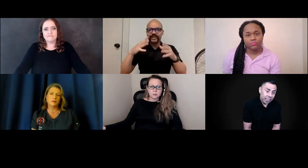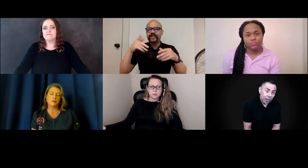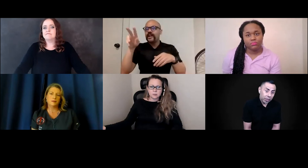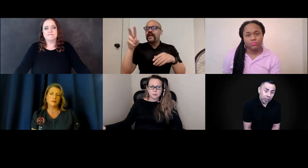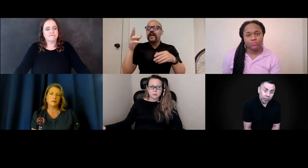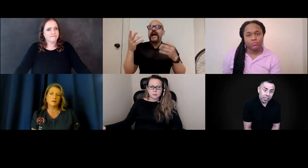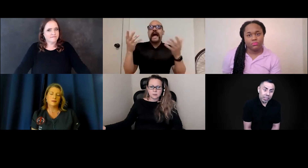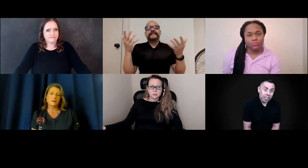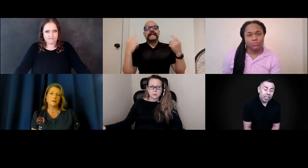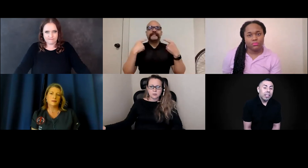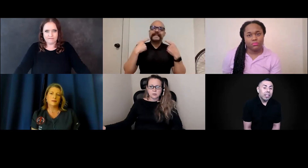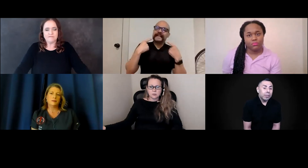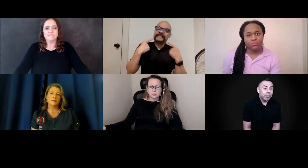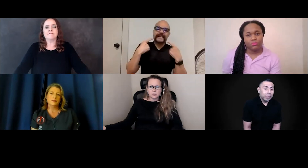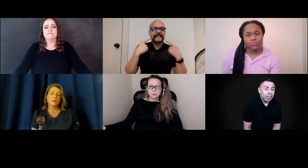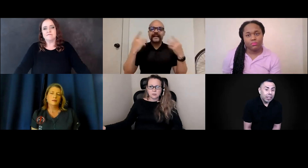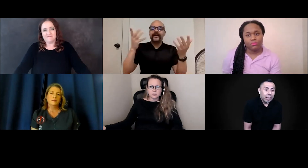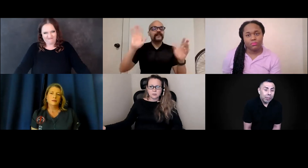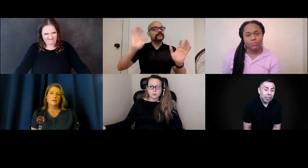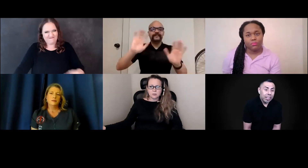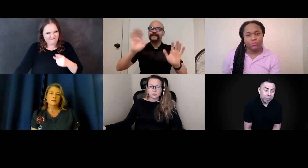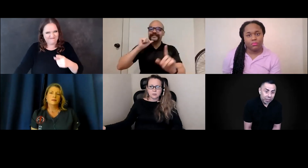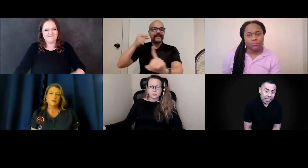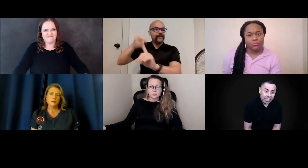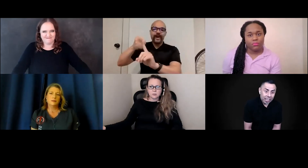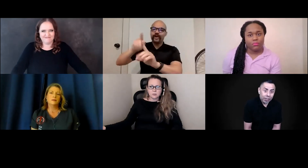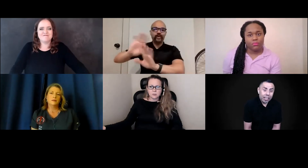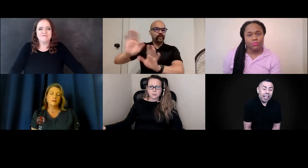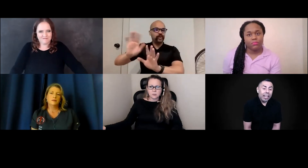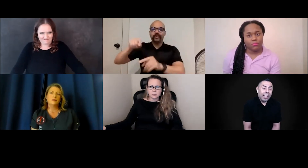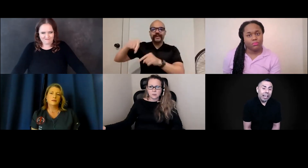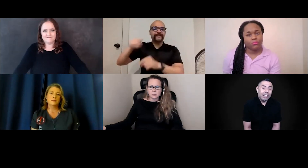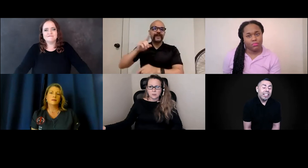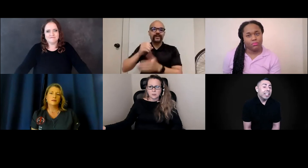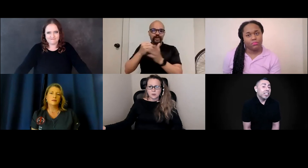and coordinate it with the universities and put that together.